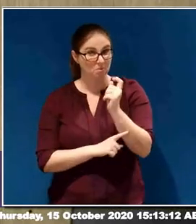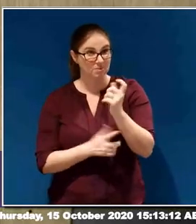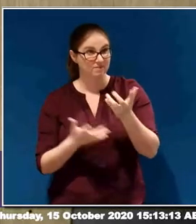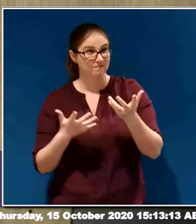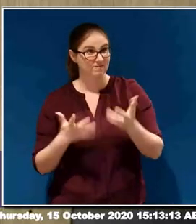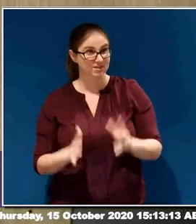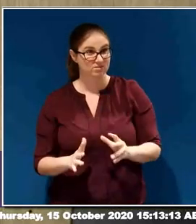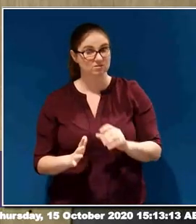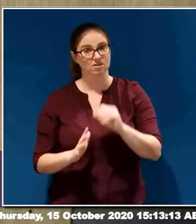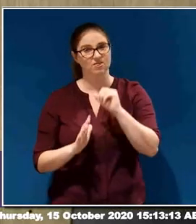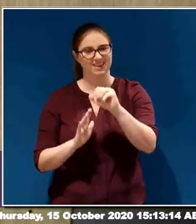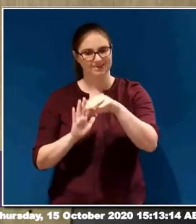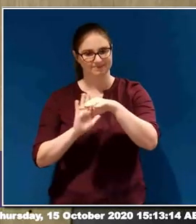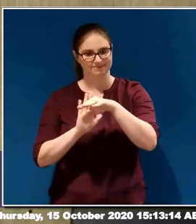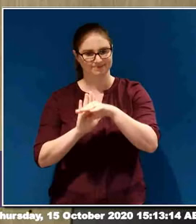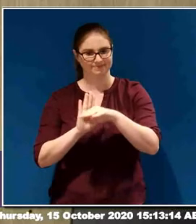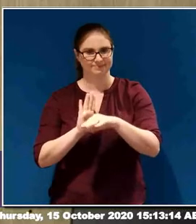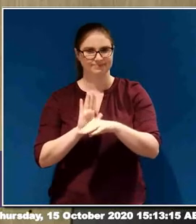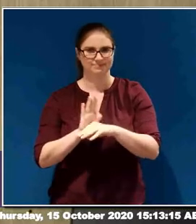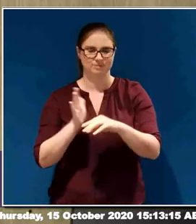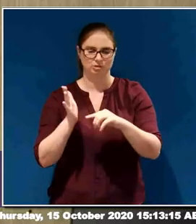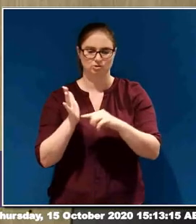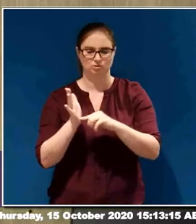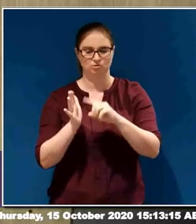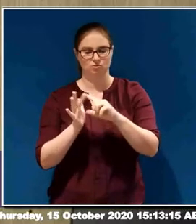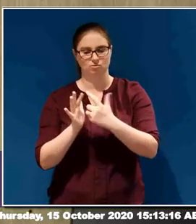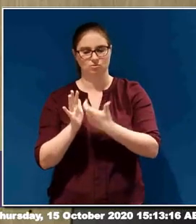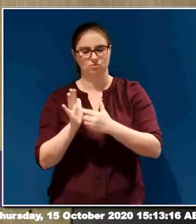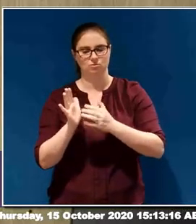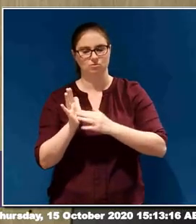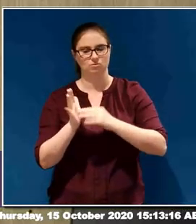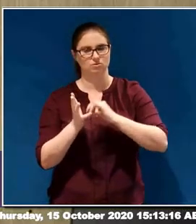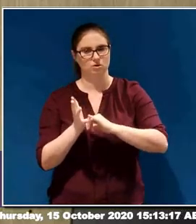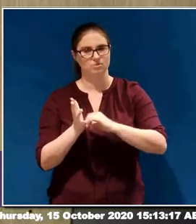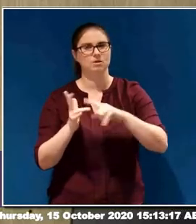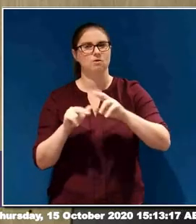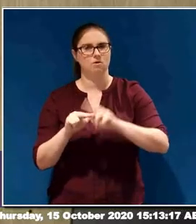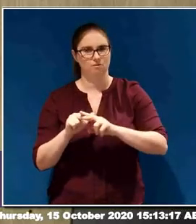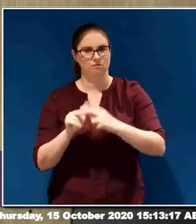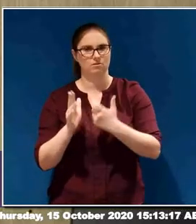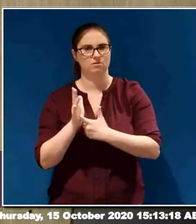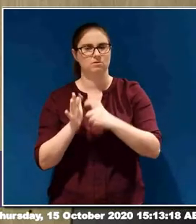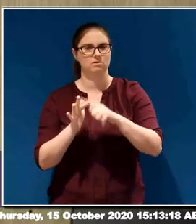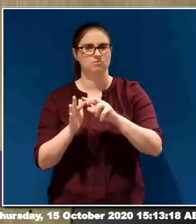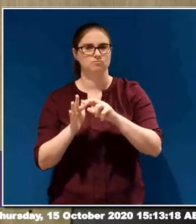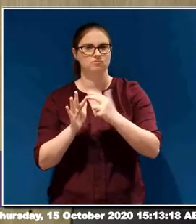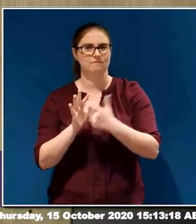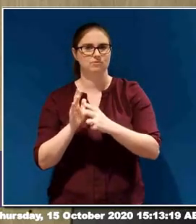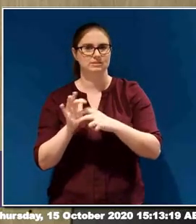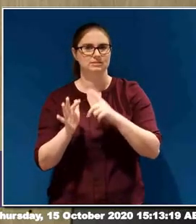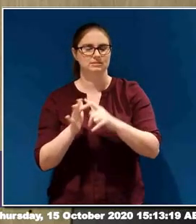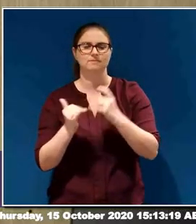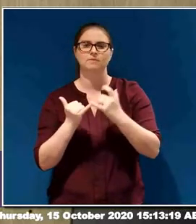of at-risk groups, whether legislation policy and procedures is being followed,